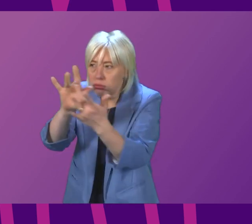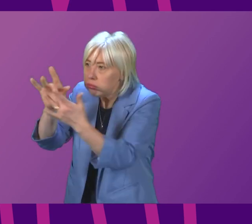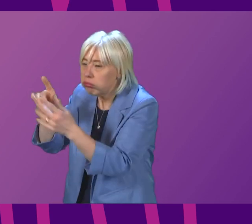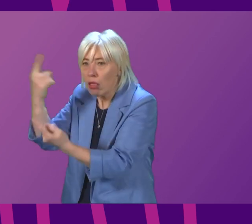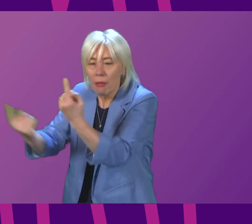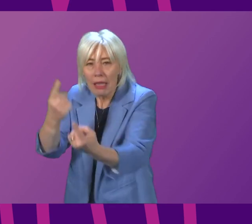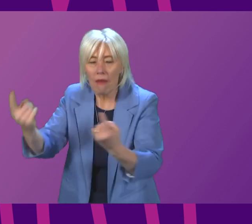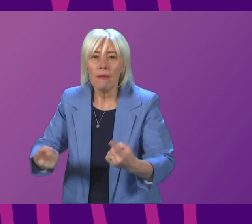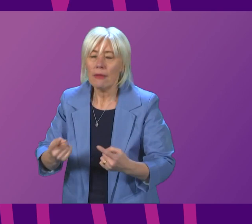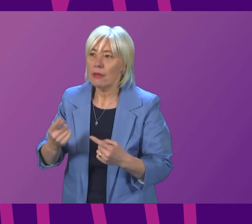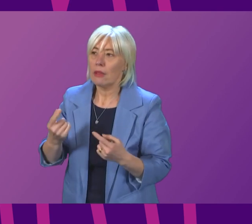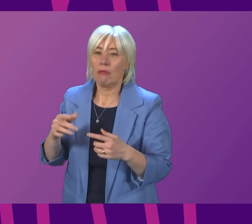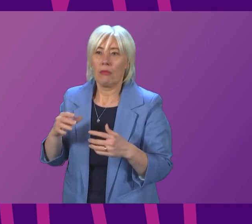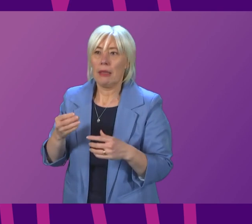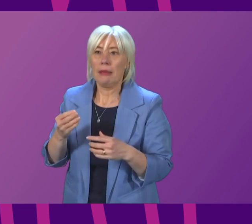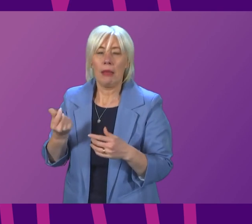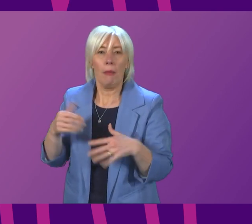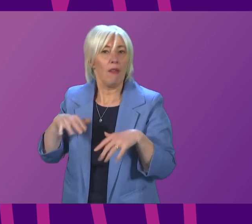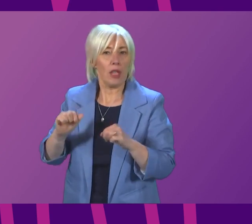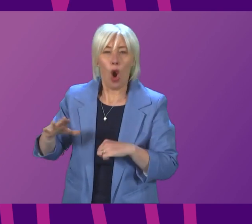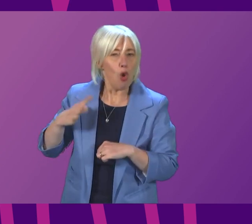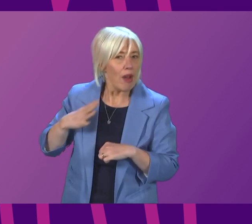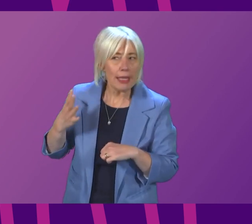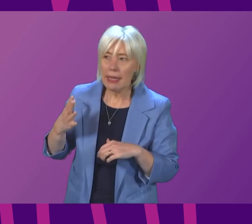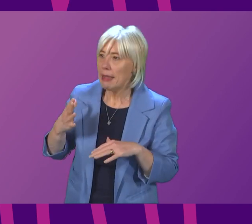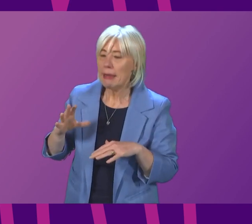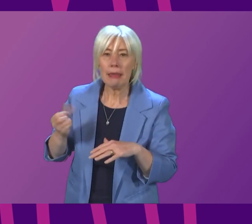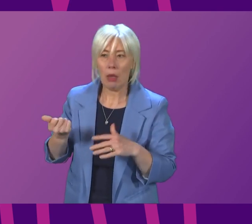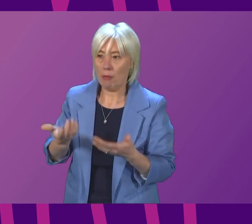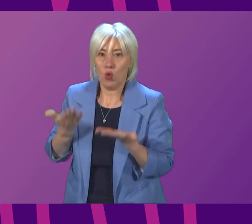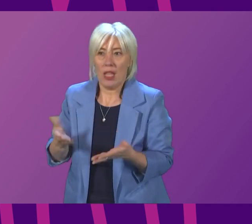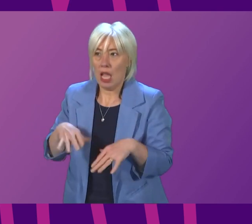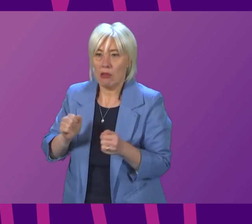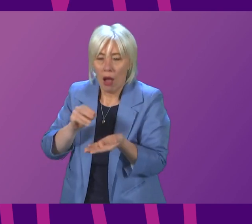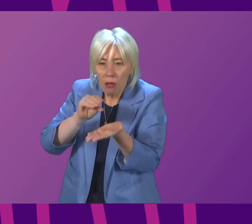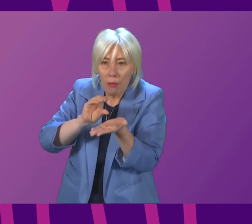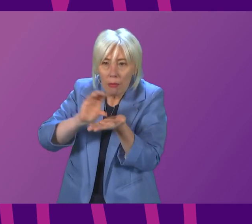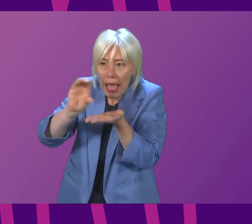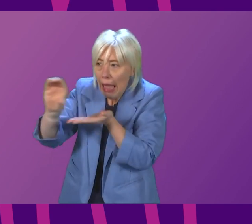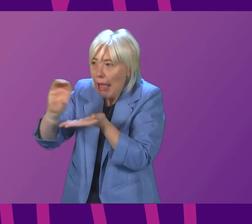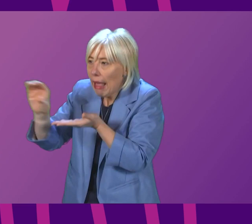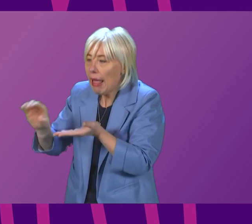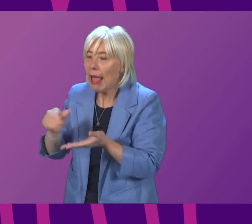already started and some are starting today—to pay that money. I am not criticising councils.